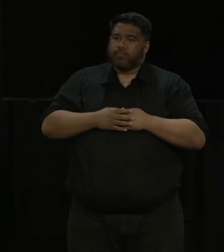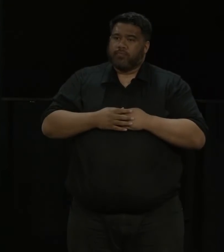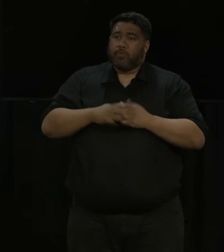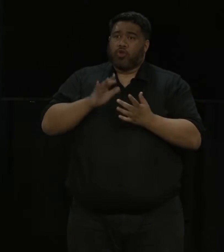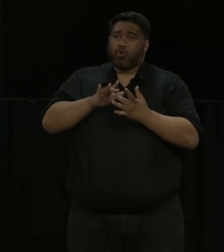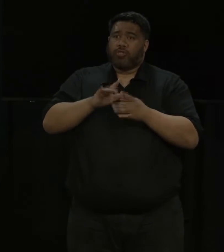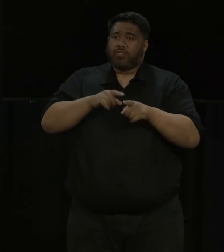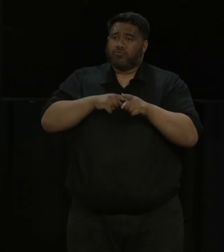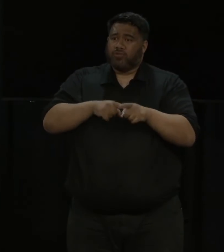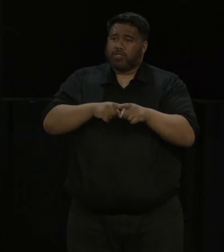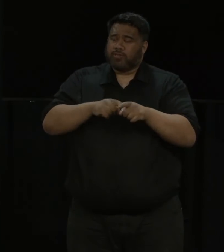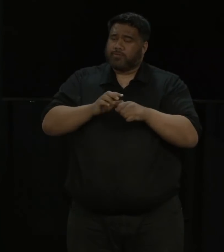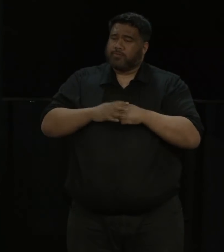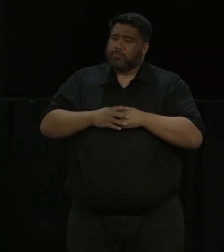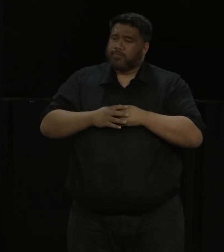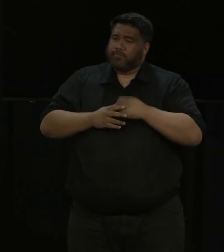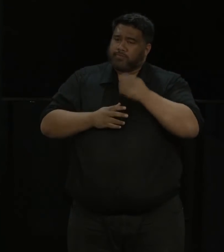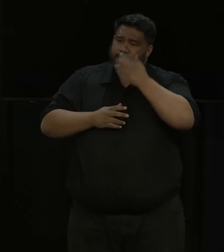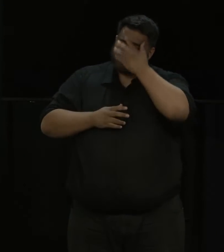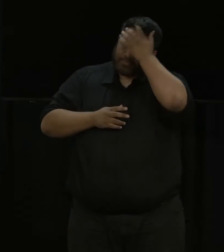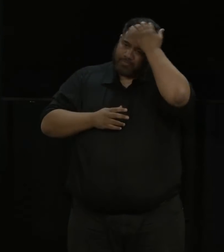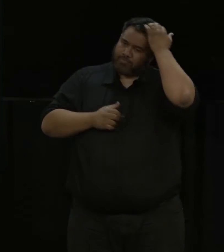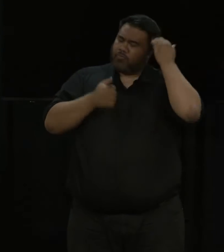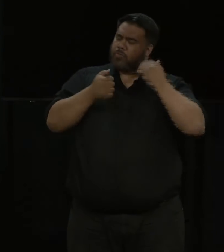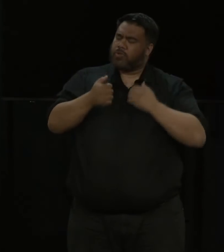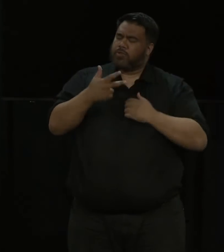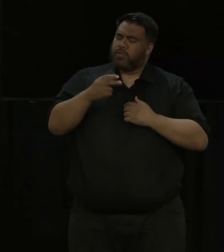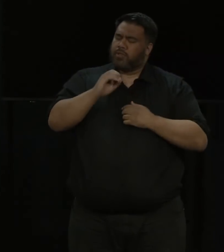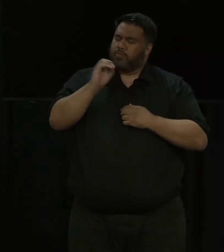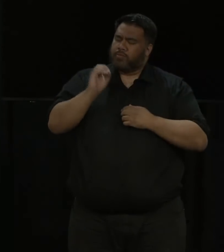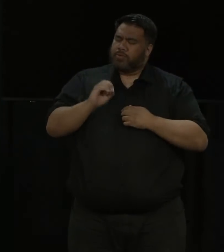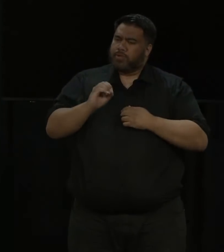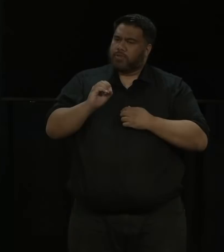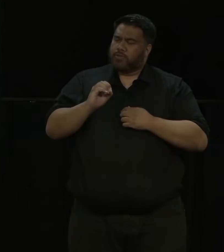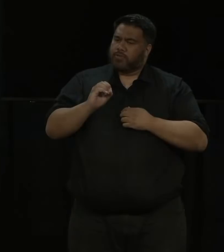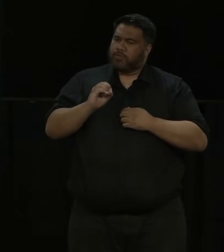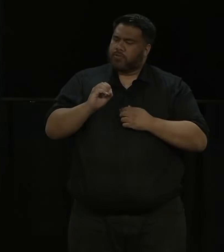some of the ones published in media.